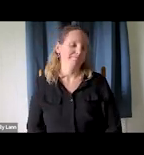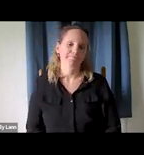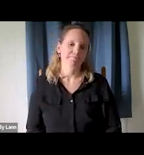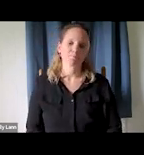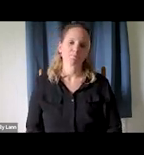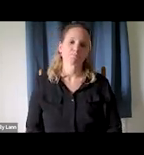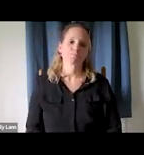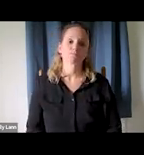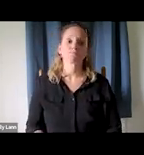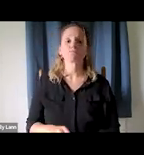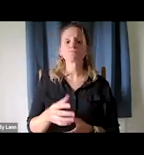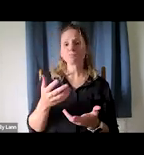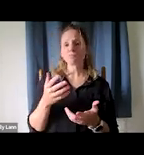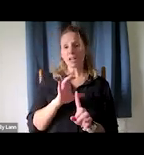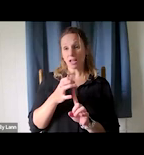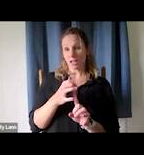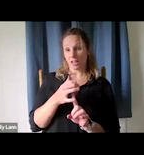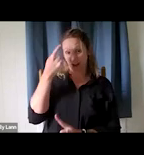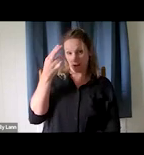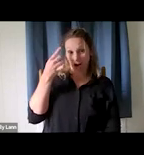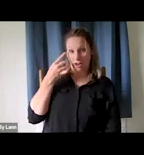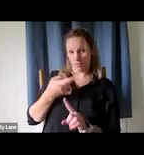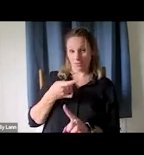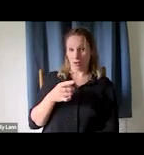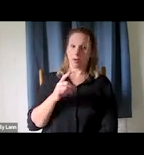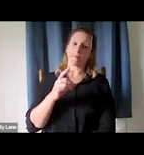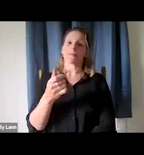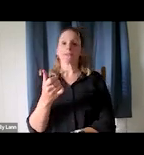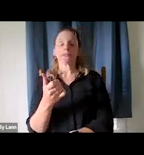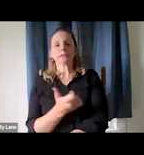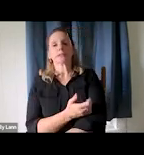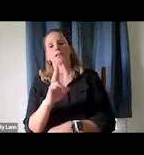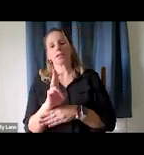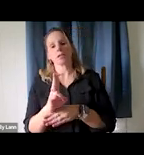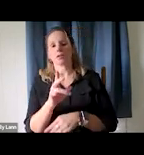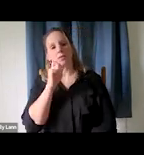Conditions caused by substance use are not considered a substance use disorder